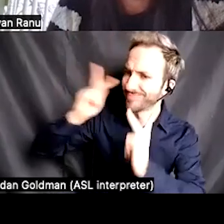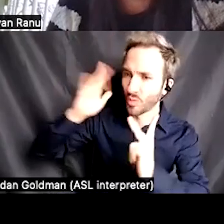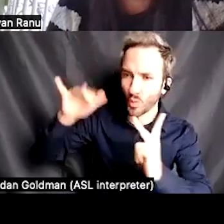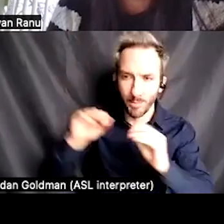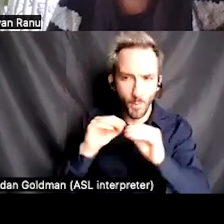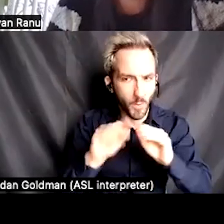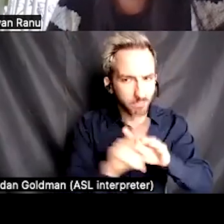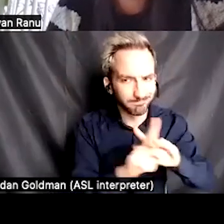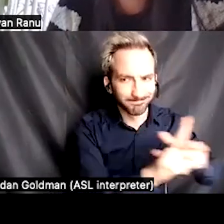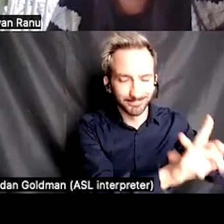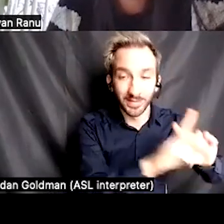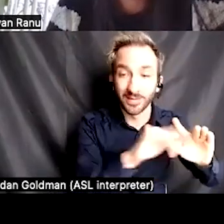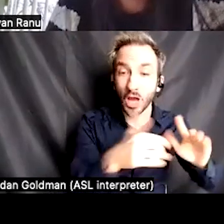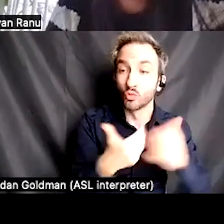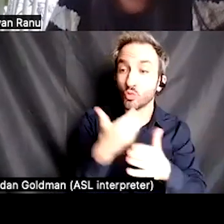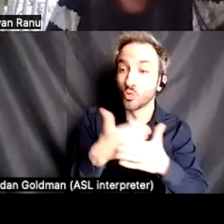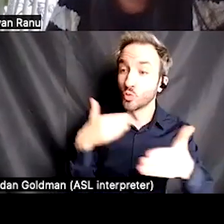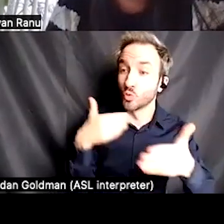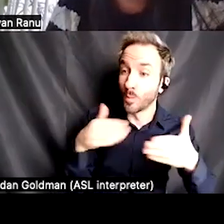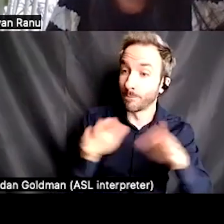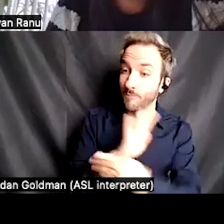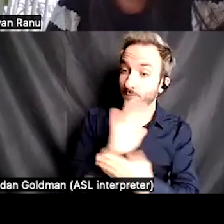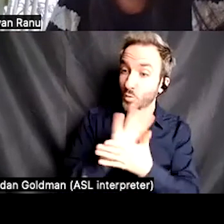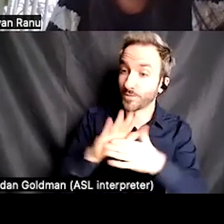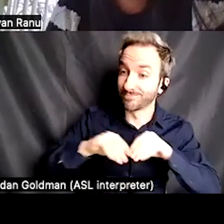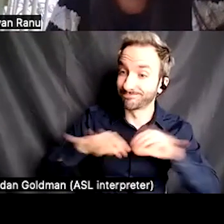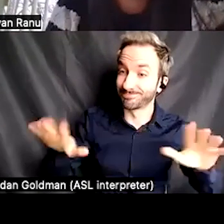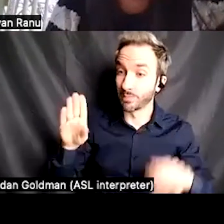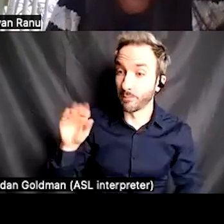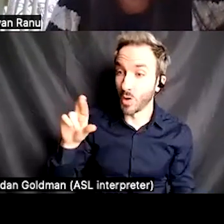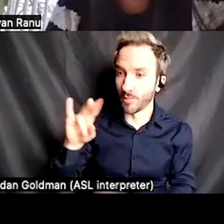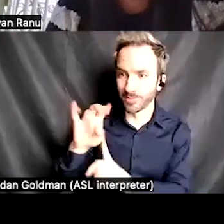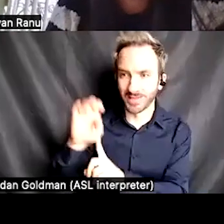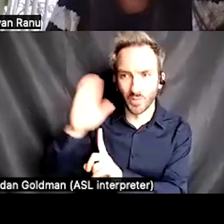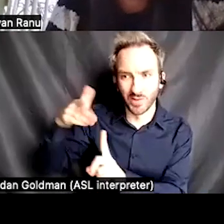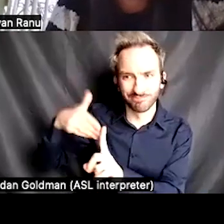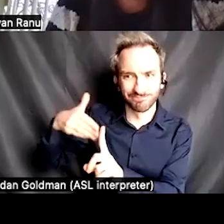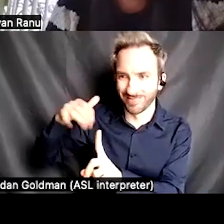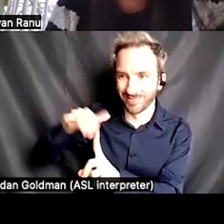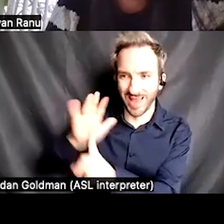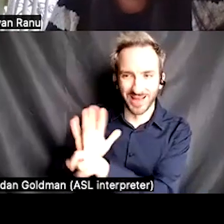"Barbie" movie coming out. So, that in itself will be a niche of its own called Barbiecore, but a lot